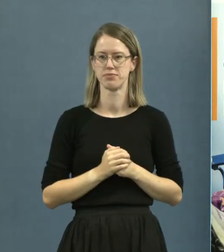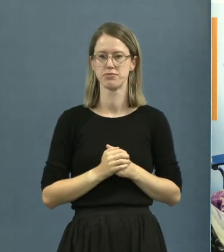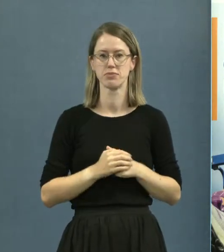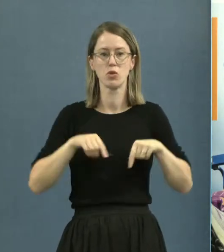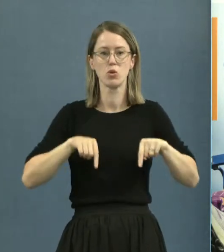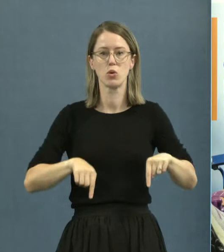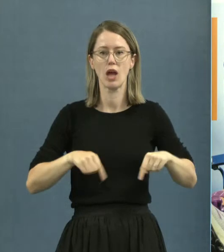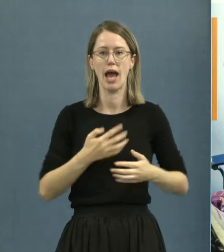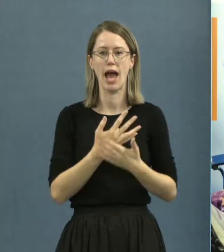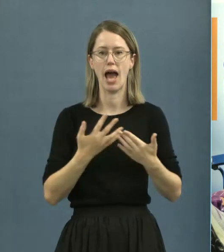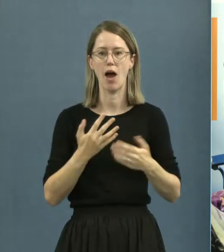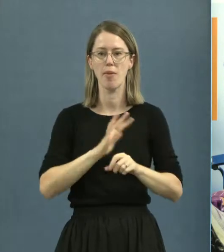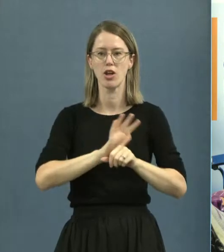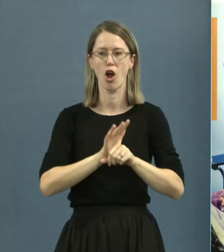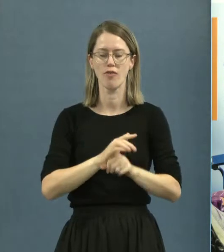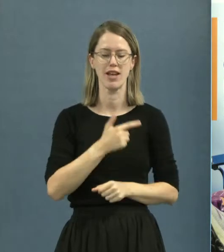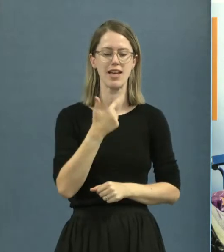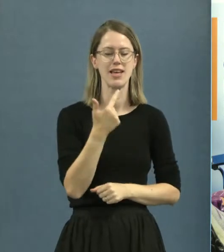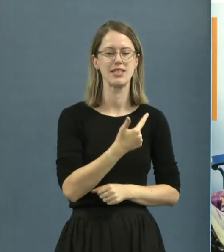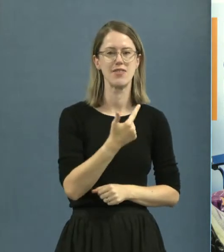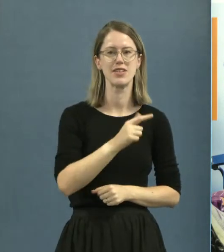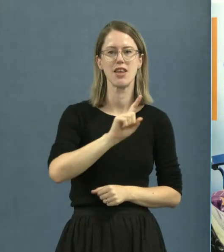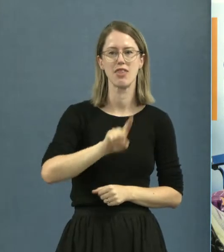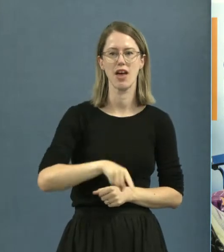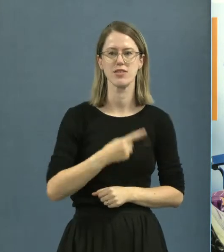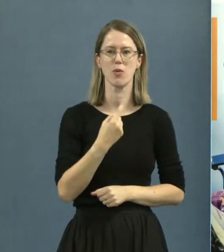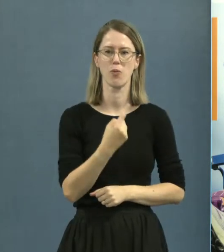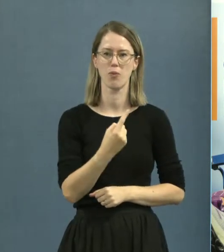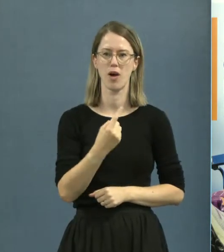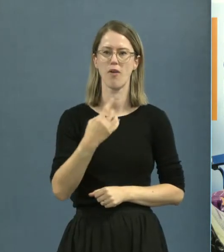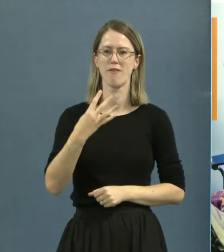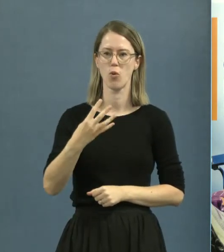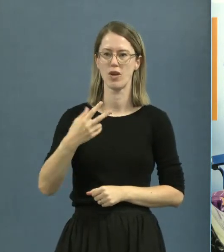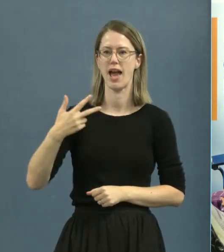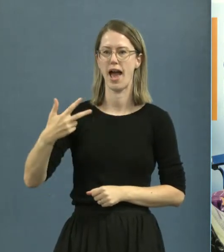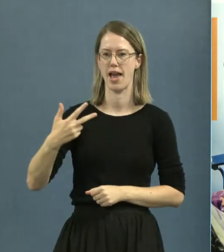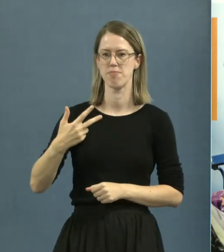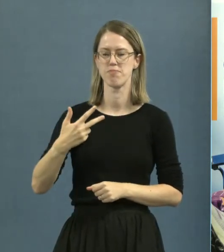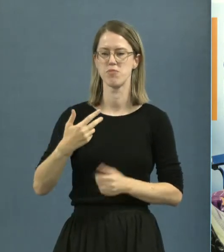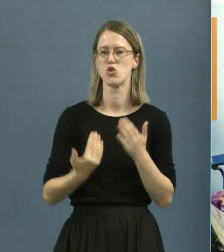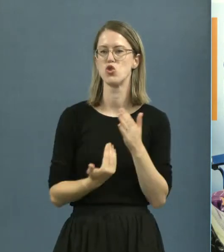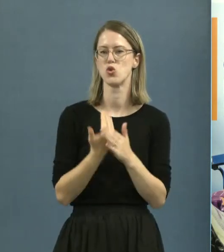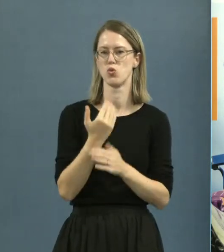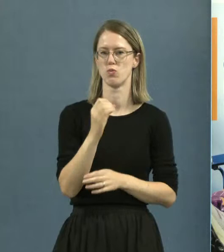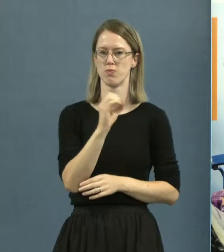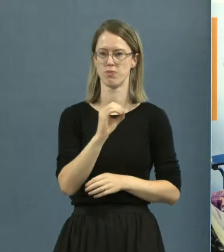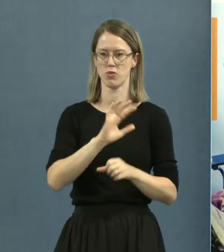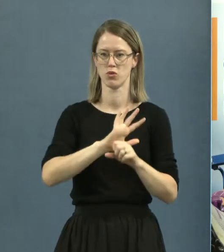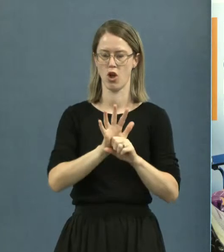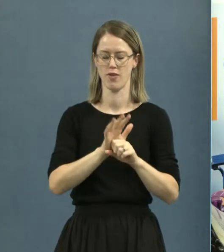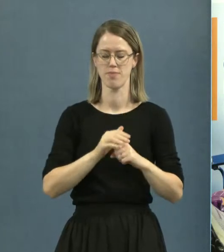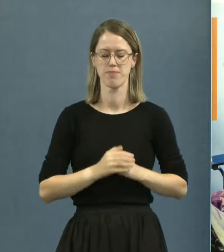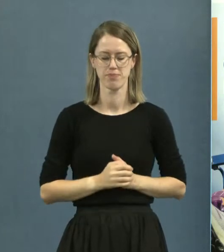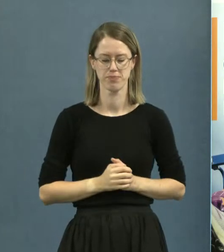we can expect next. So today,